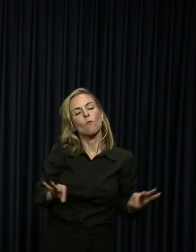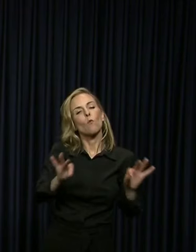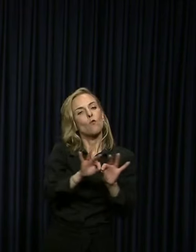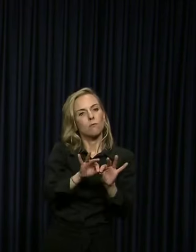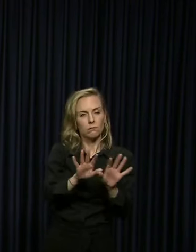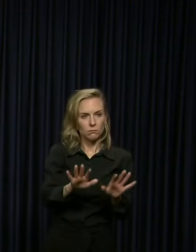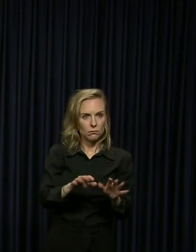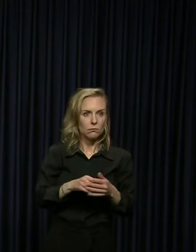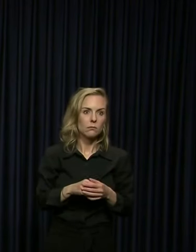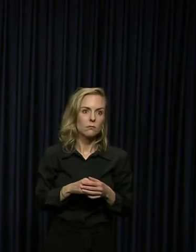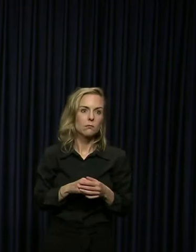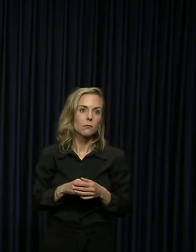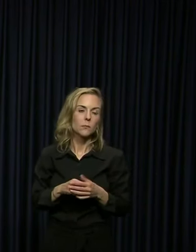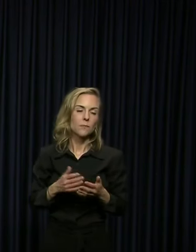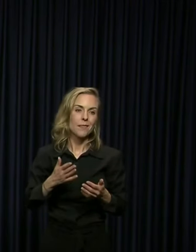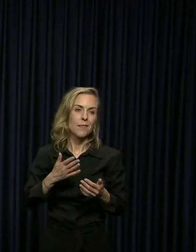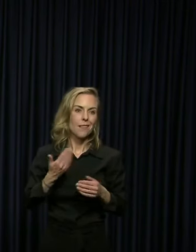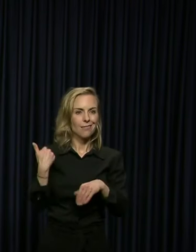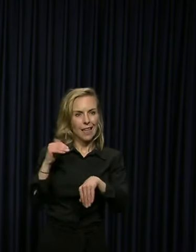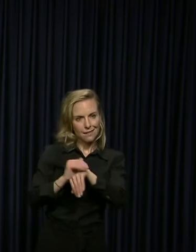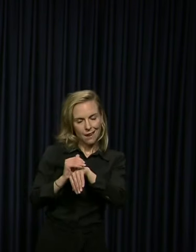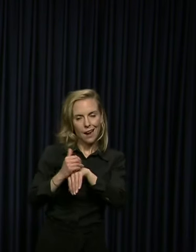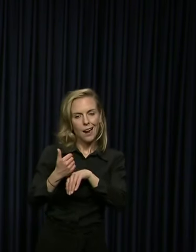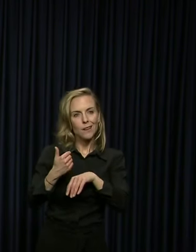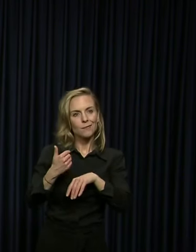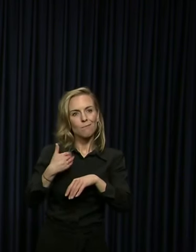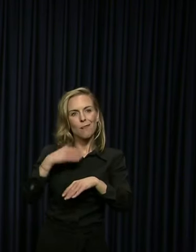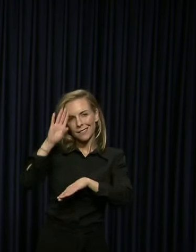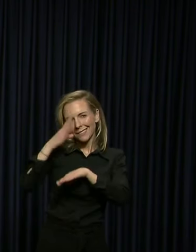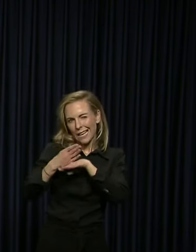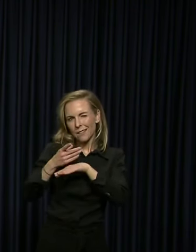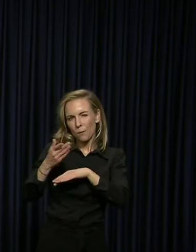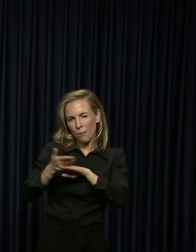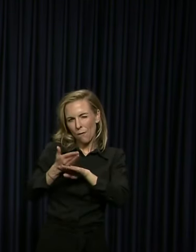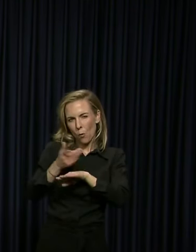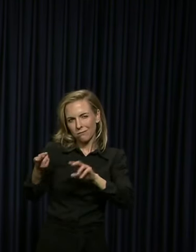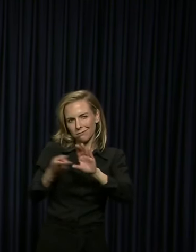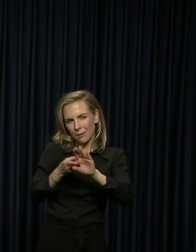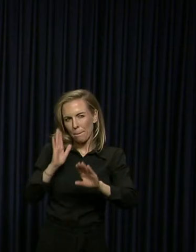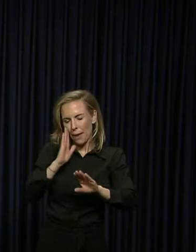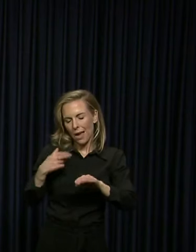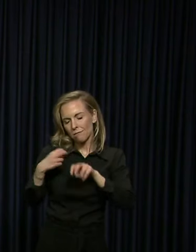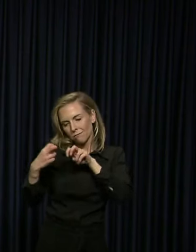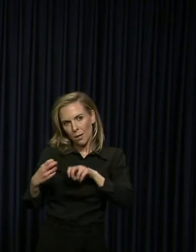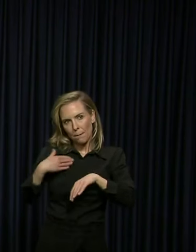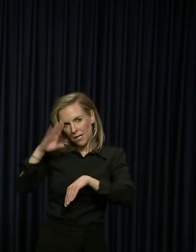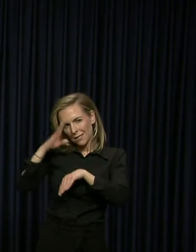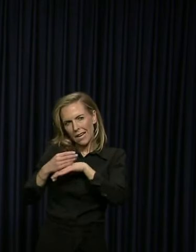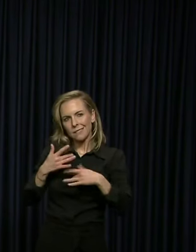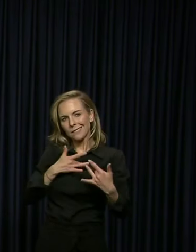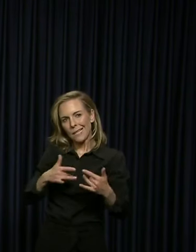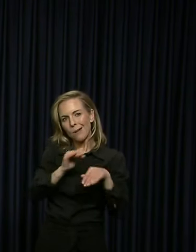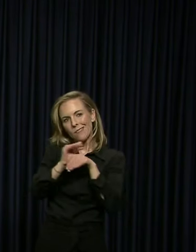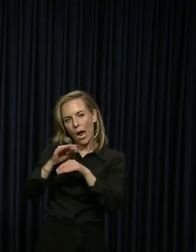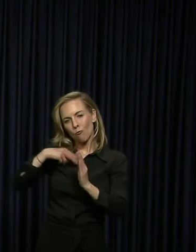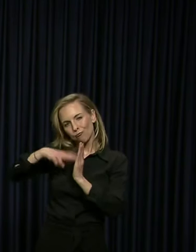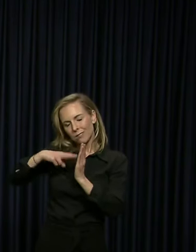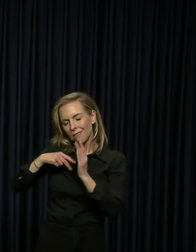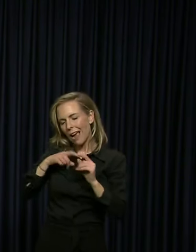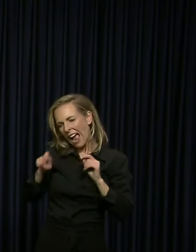THE PLANS TO EXPAND OUR HEALTH CARE CAPACITY AND HOME. I HAVEN'T BEEN TRAVELING AROUND